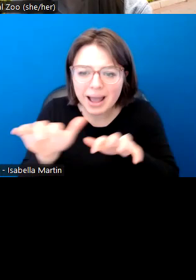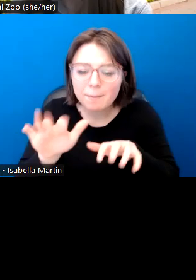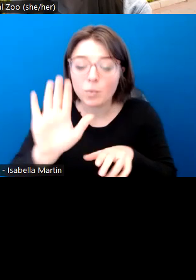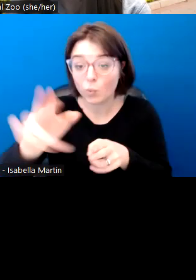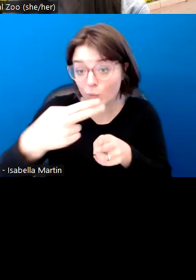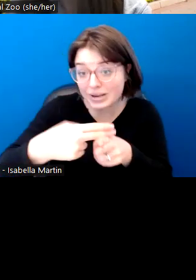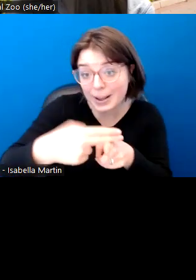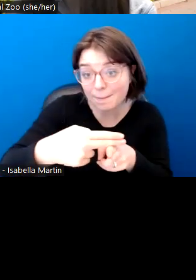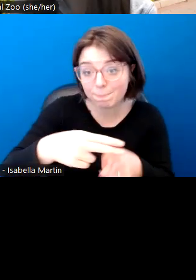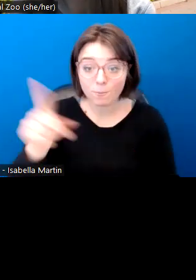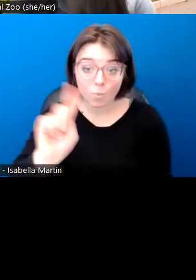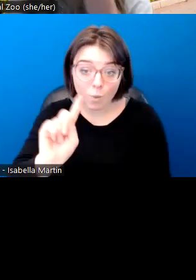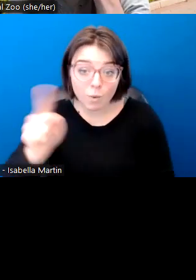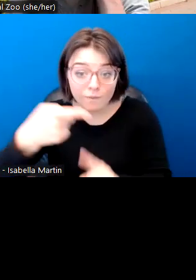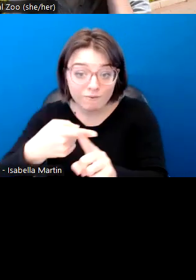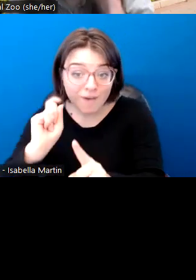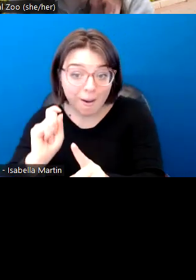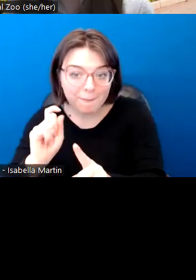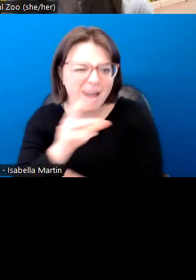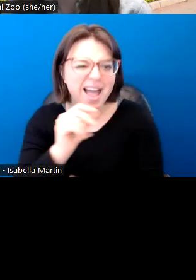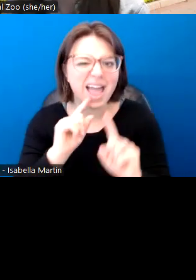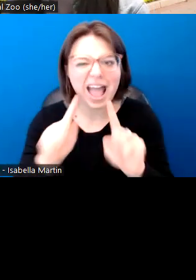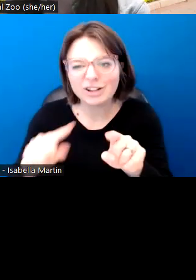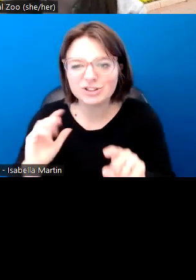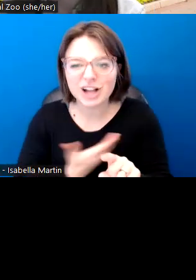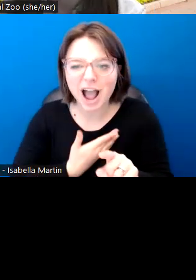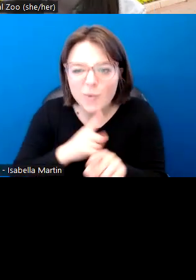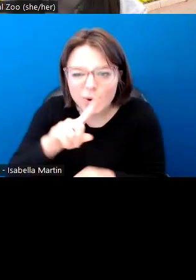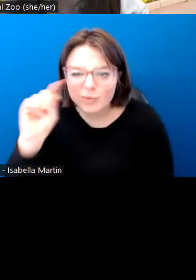maybe if you can answer our riddle, what do cows like to put on their sandwiches?